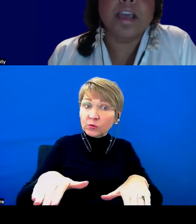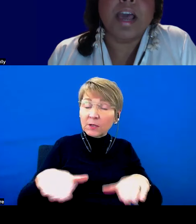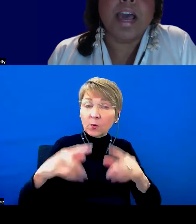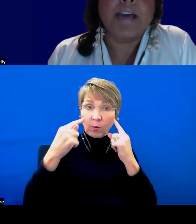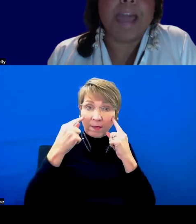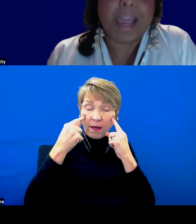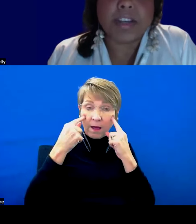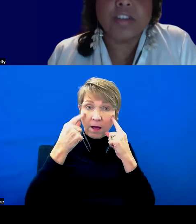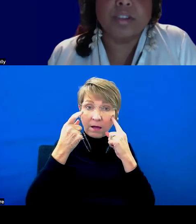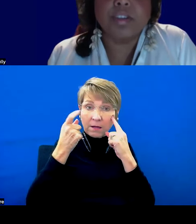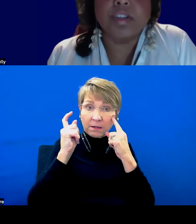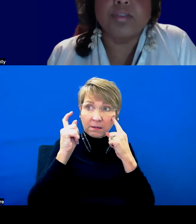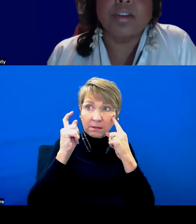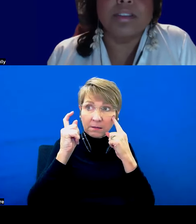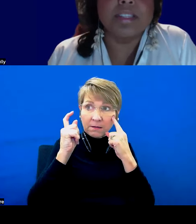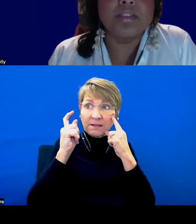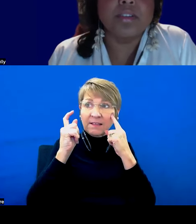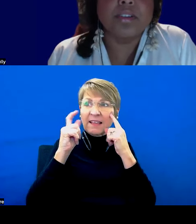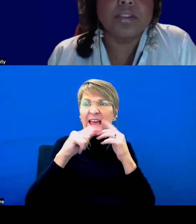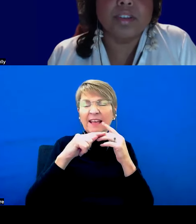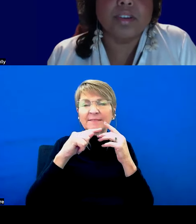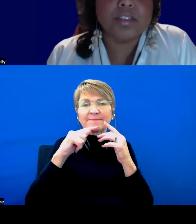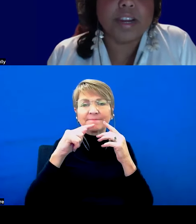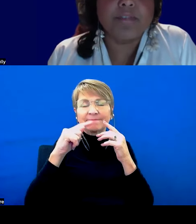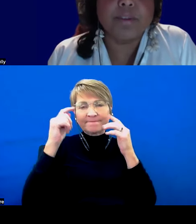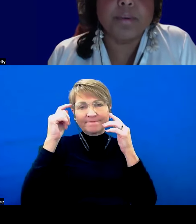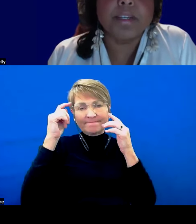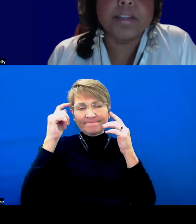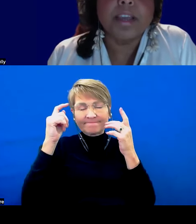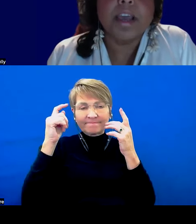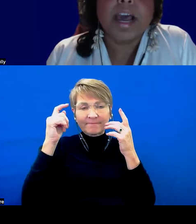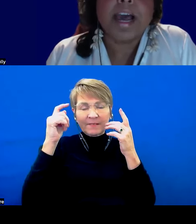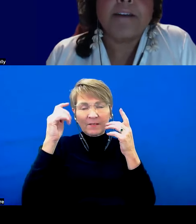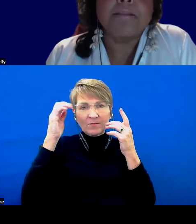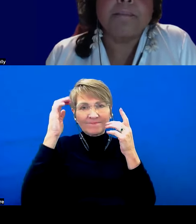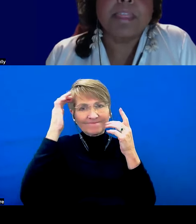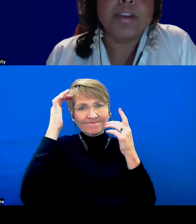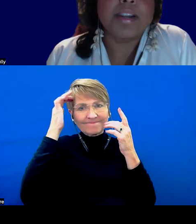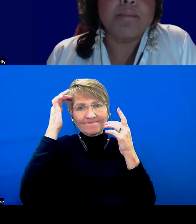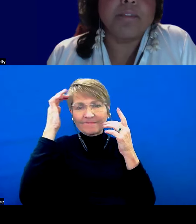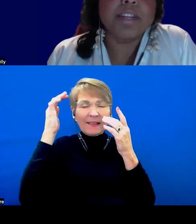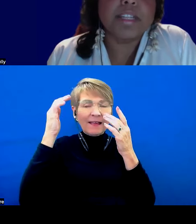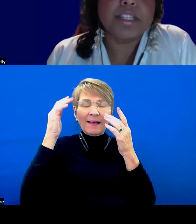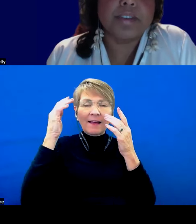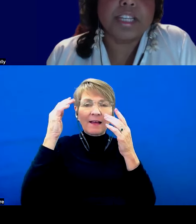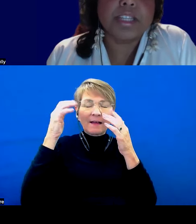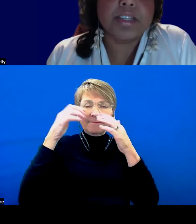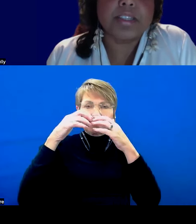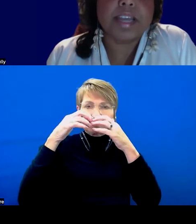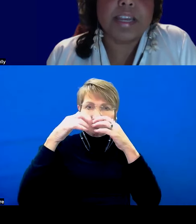and neurological loss is not so straightforward. There are a number of considerations that need